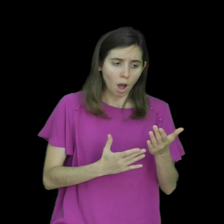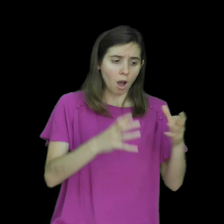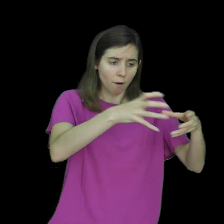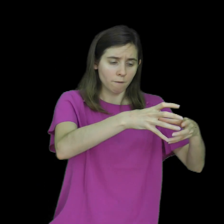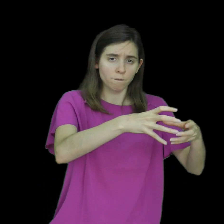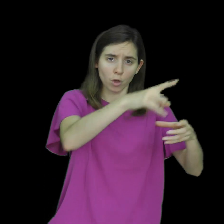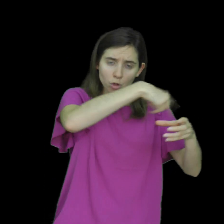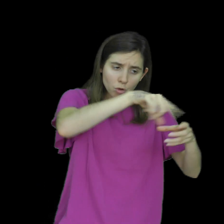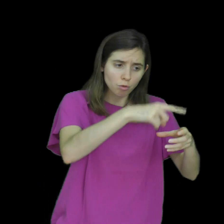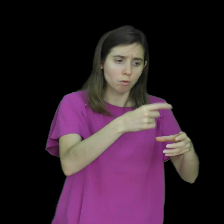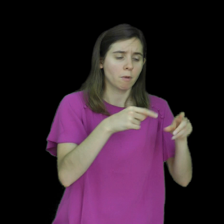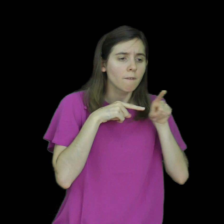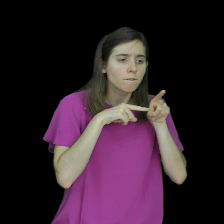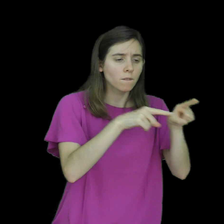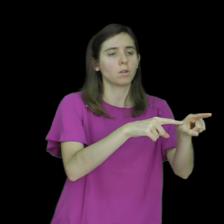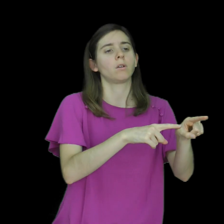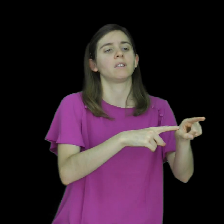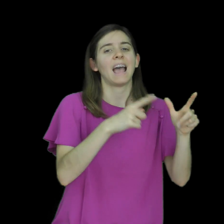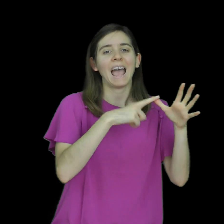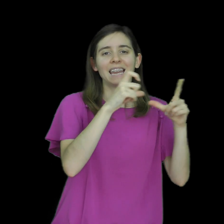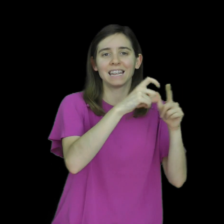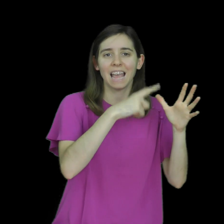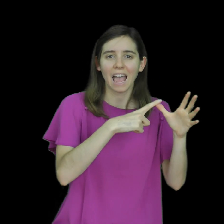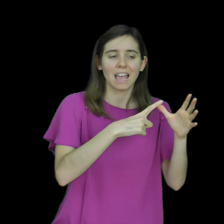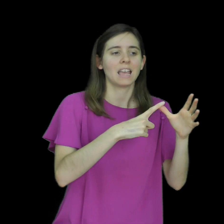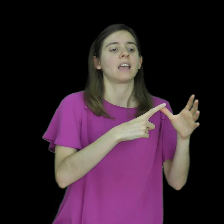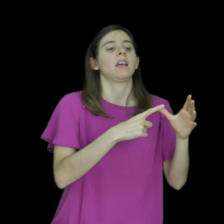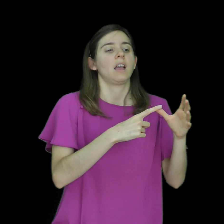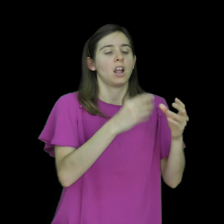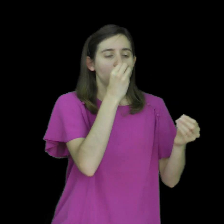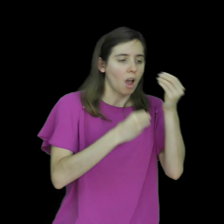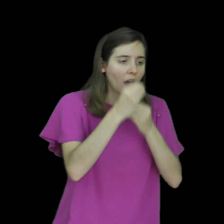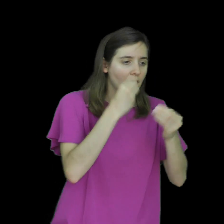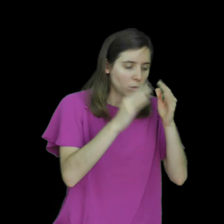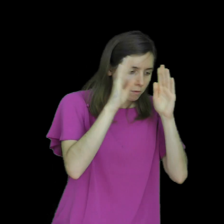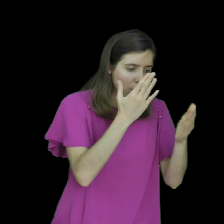Diabetes Association (the ADA), which emphasised carbohydrate counting or